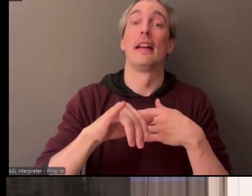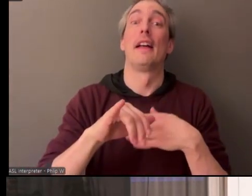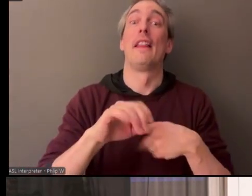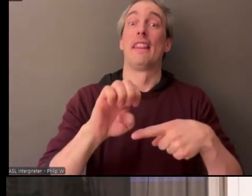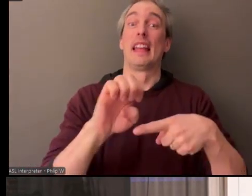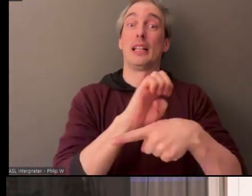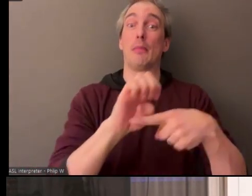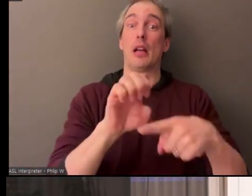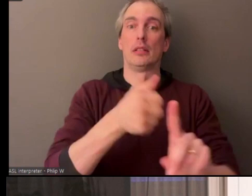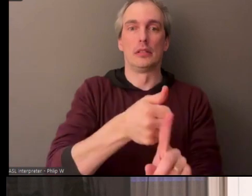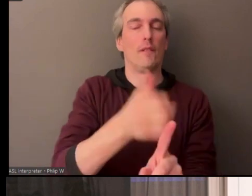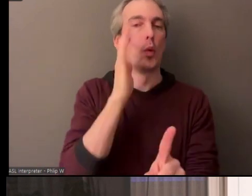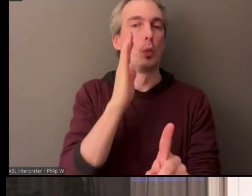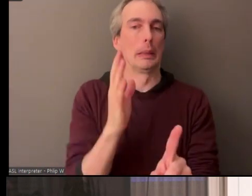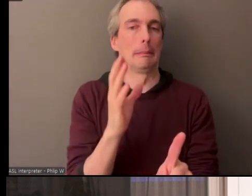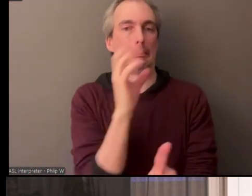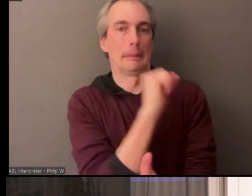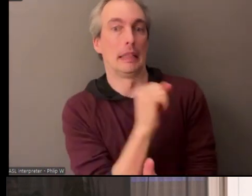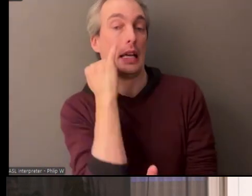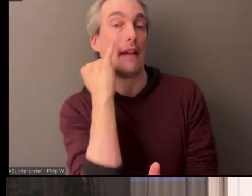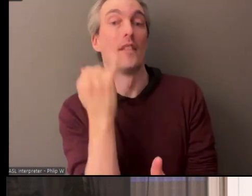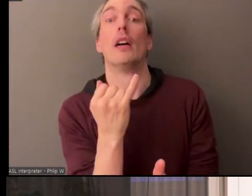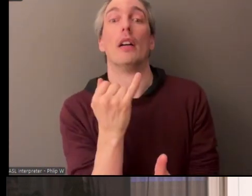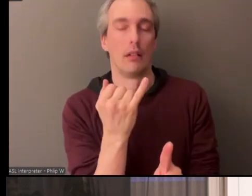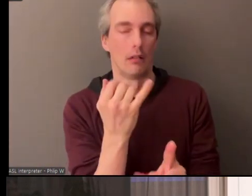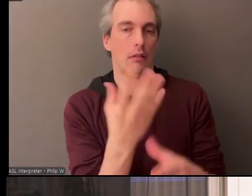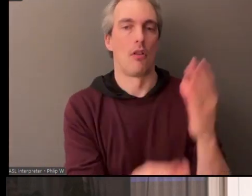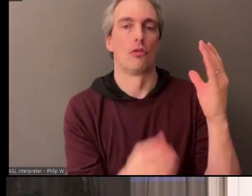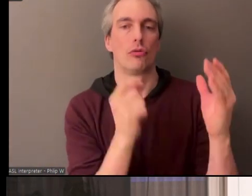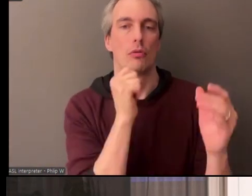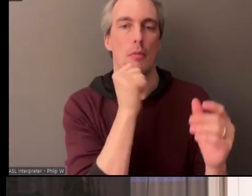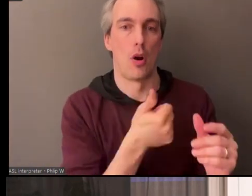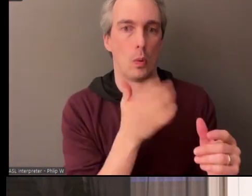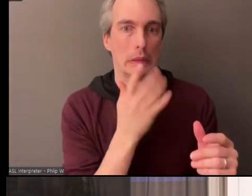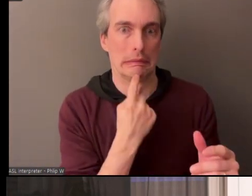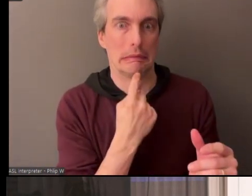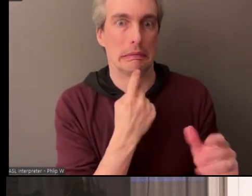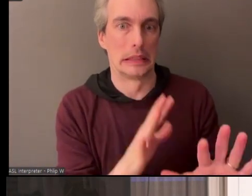I think that's what we're really called to do in this space. At the enterprise level.